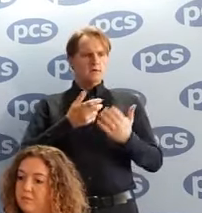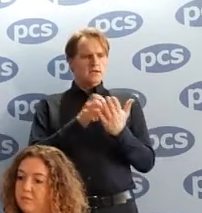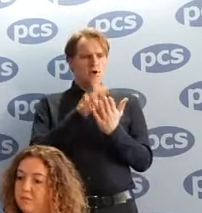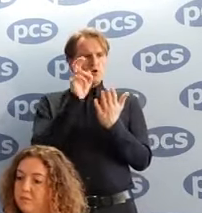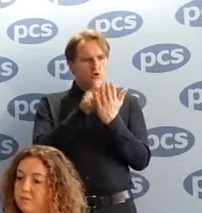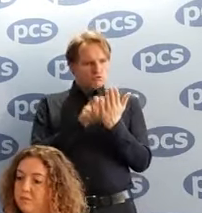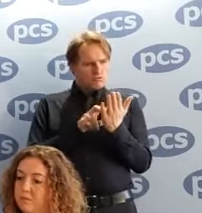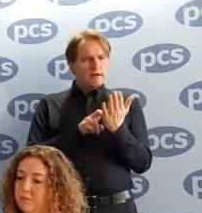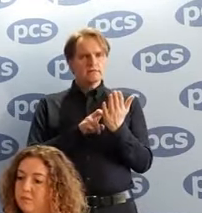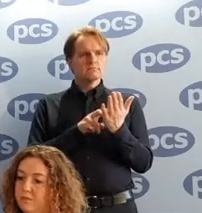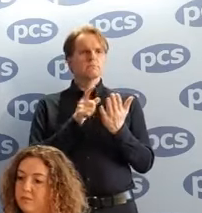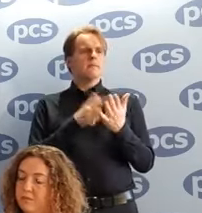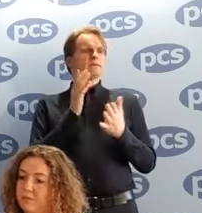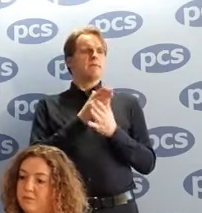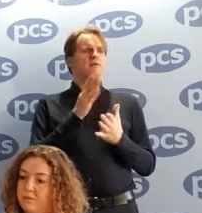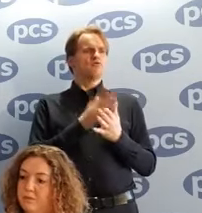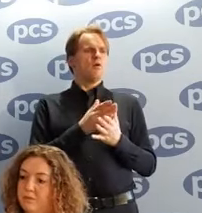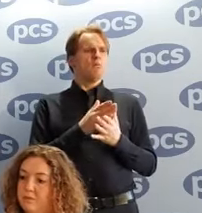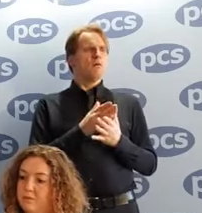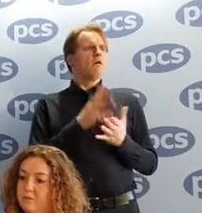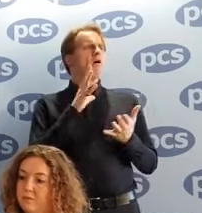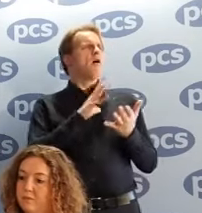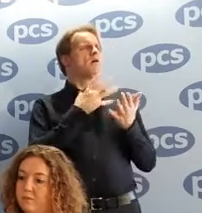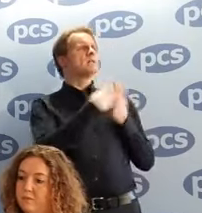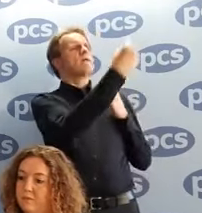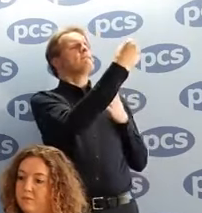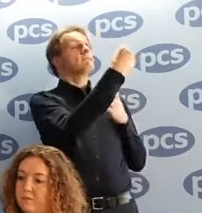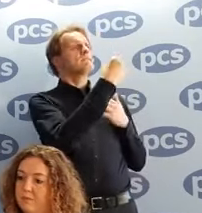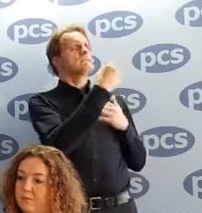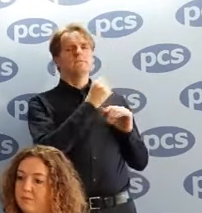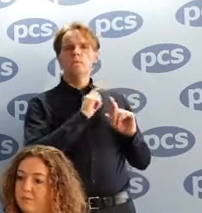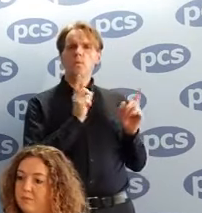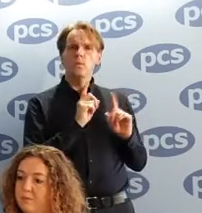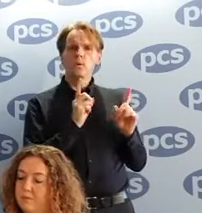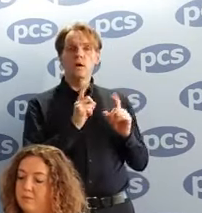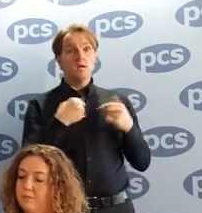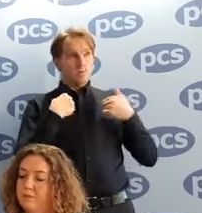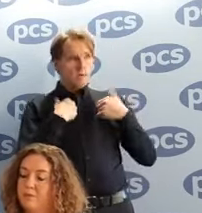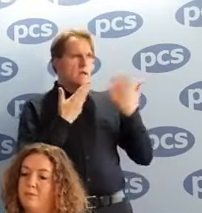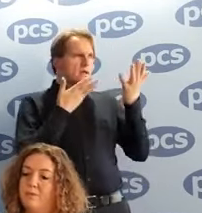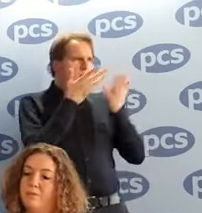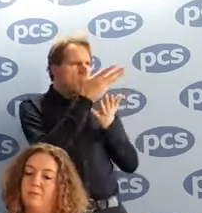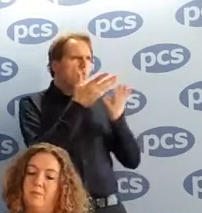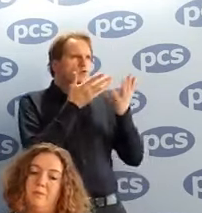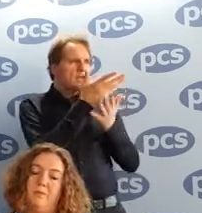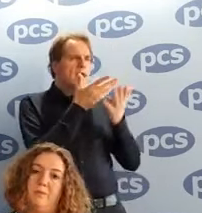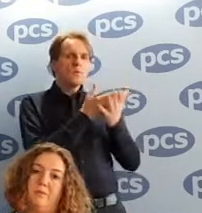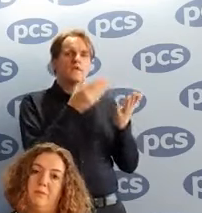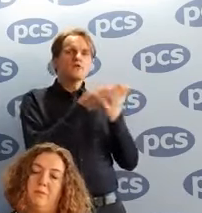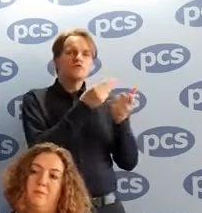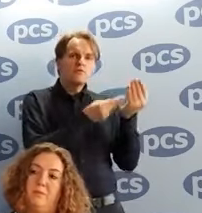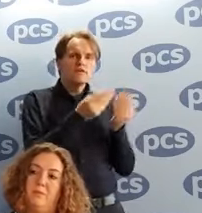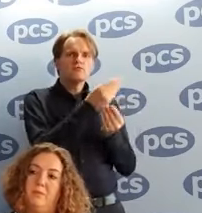that will not be taken off them when they need them most. So we keep talking, we'll keep negotiating. We're going to our conference in a week's time the